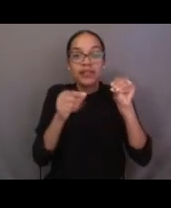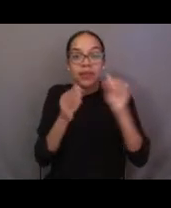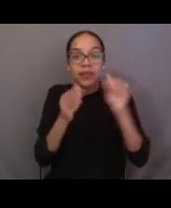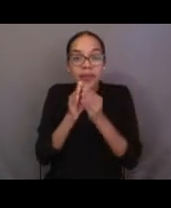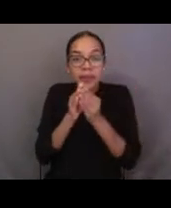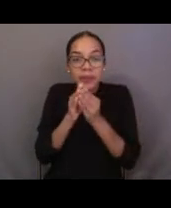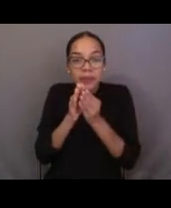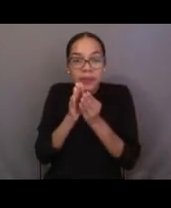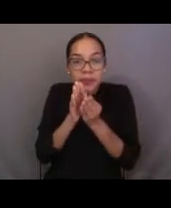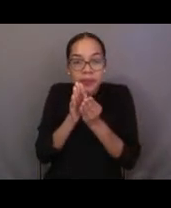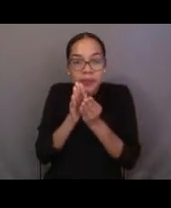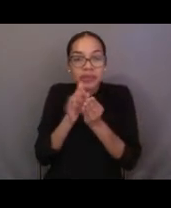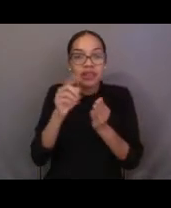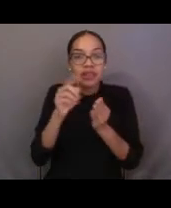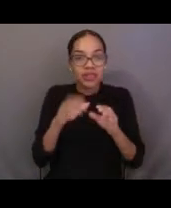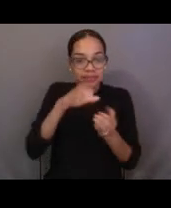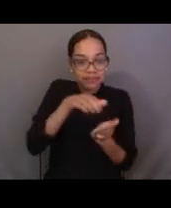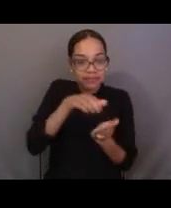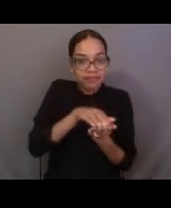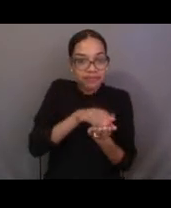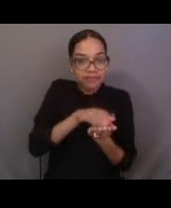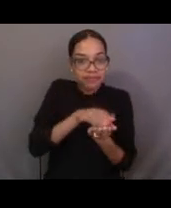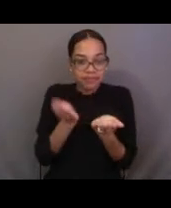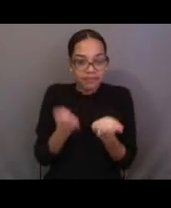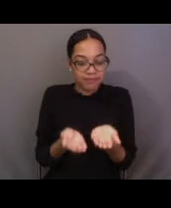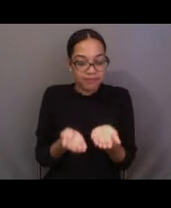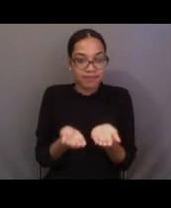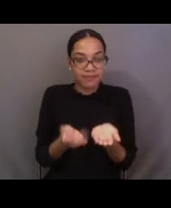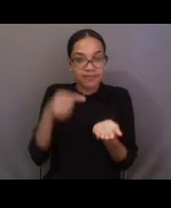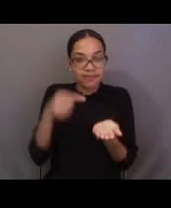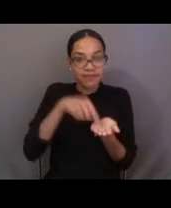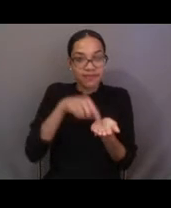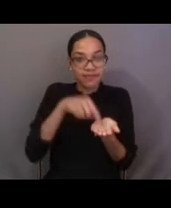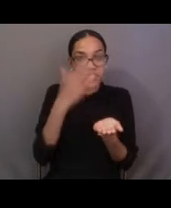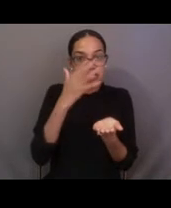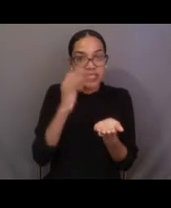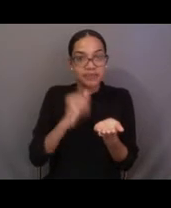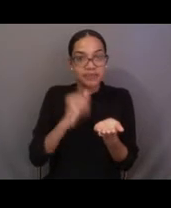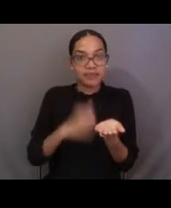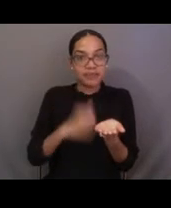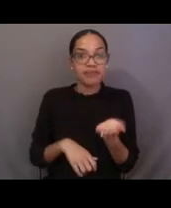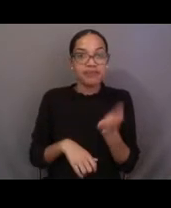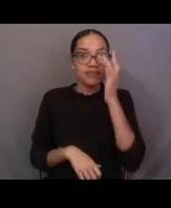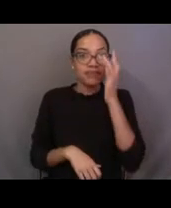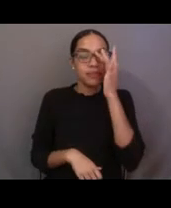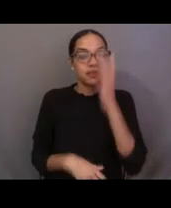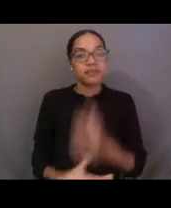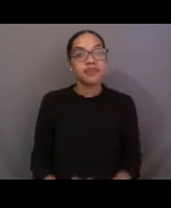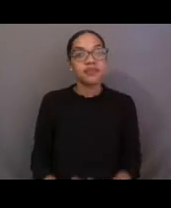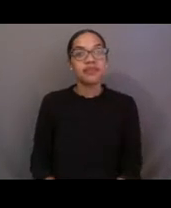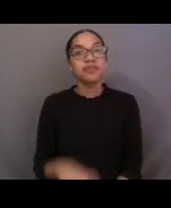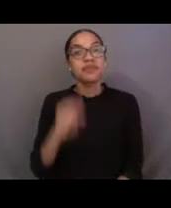So what that soft internal tissue looks like. Oysters are one of four organisms